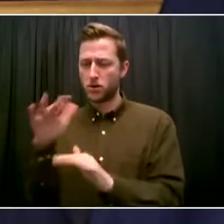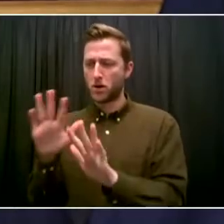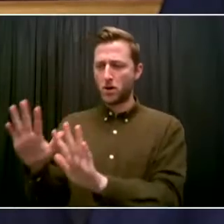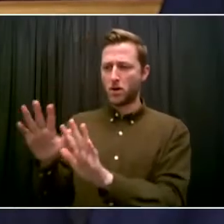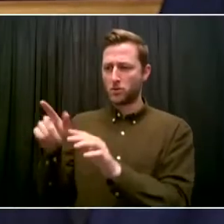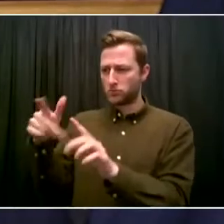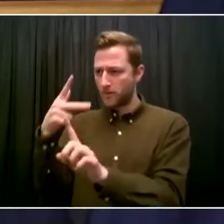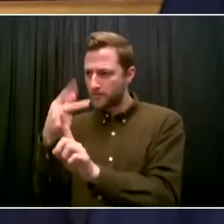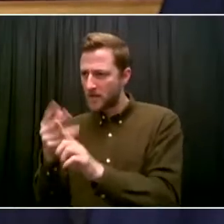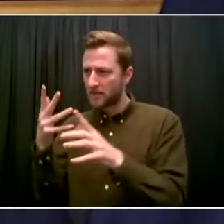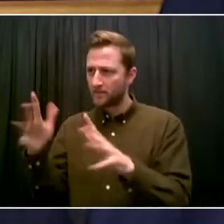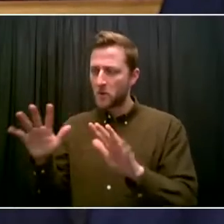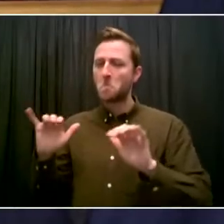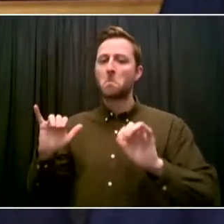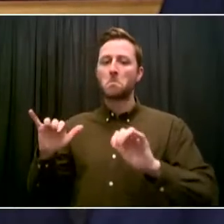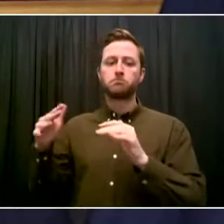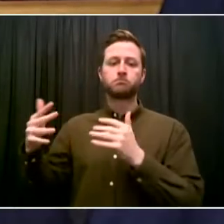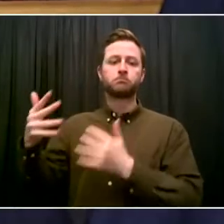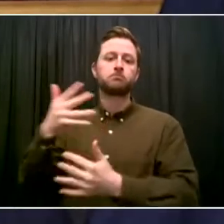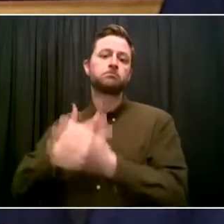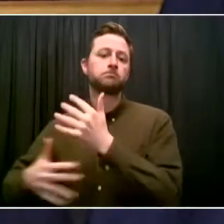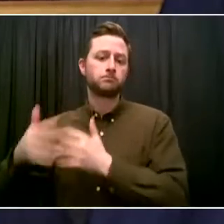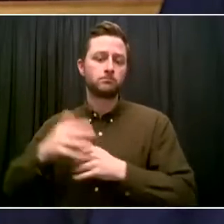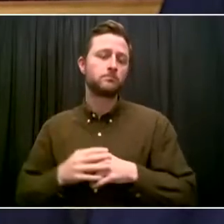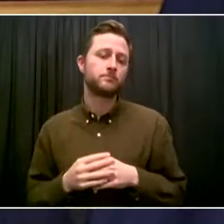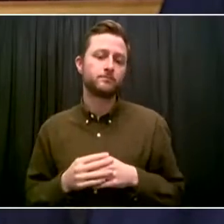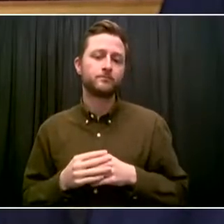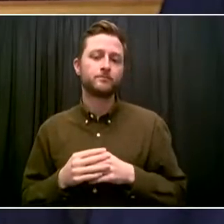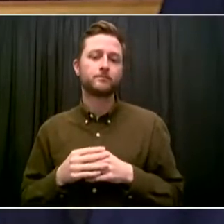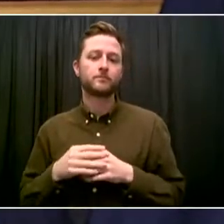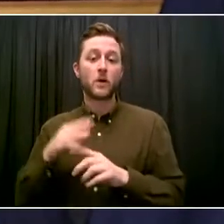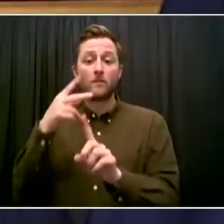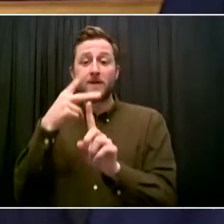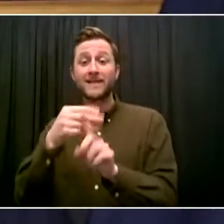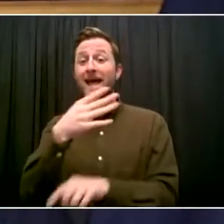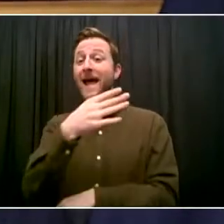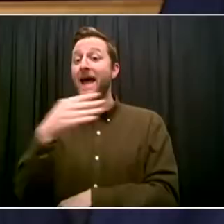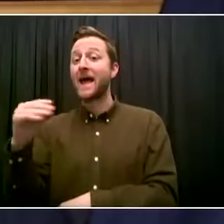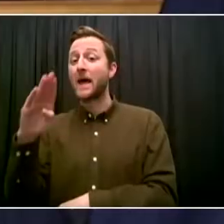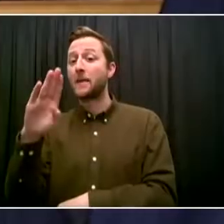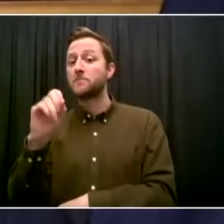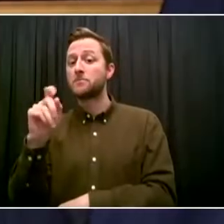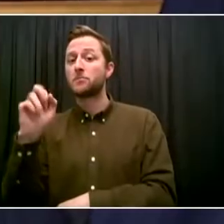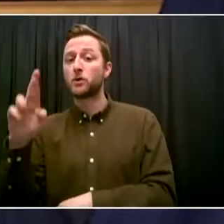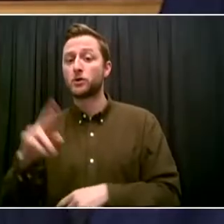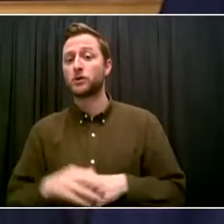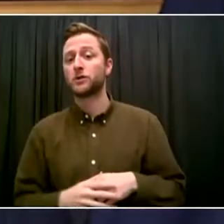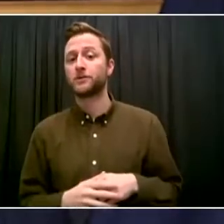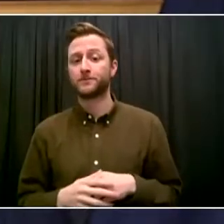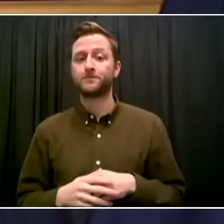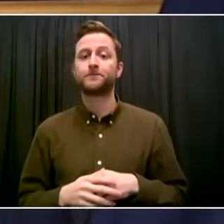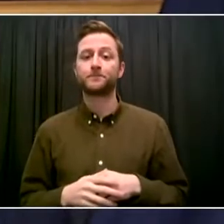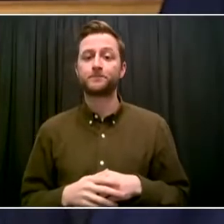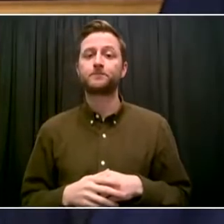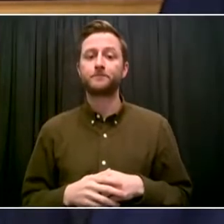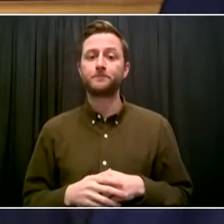SOCIAL DISTANCING AND AVOIDING CROWDED SPACES WITHOUT ENSUNGRI THOSE WHO ARE THERE WENT